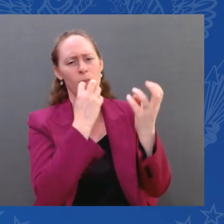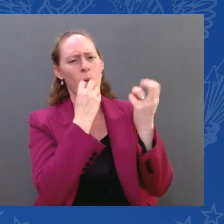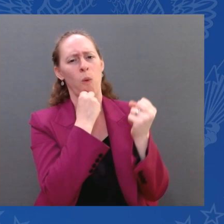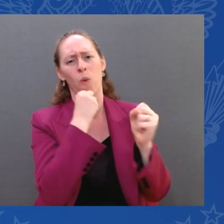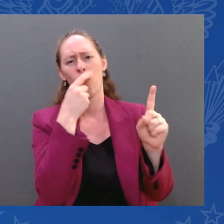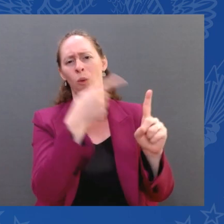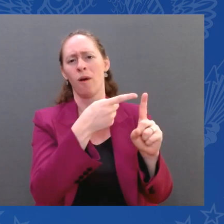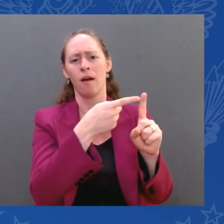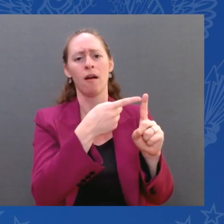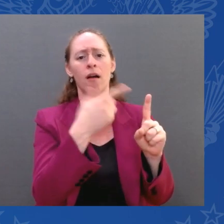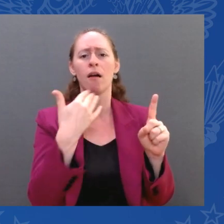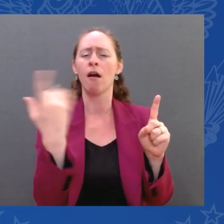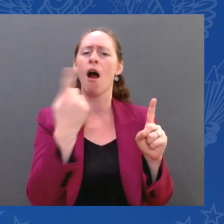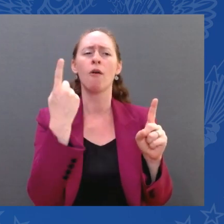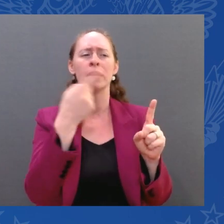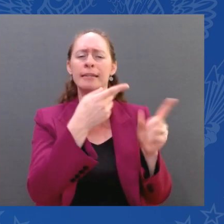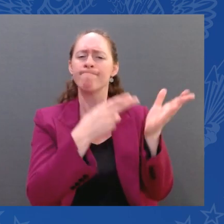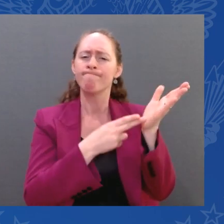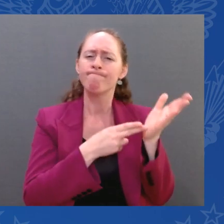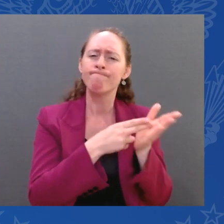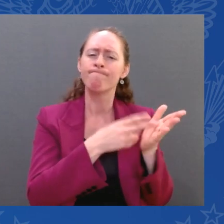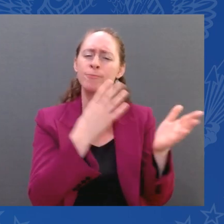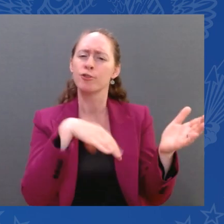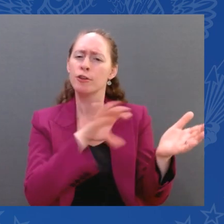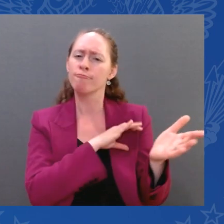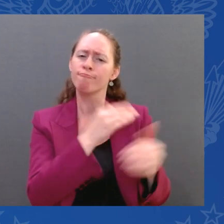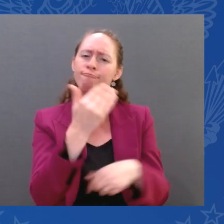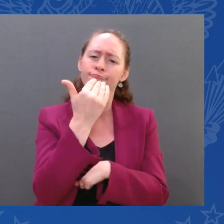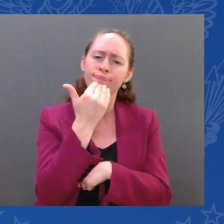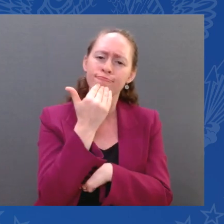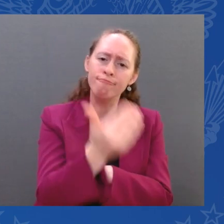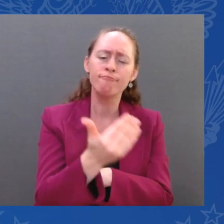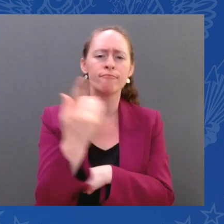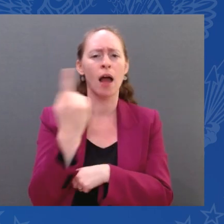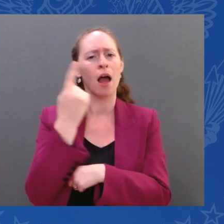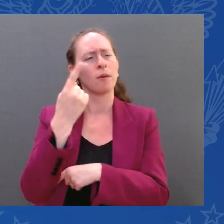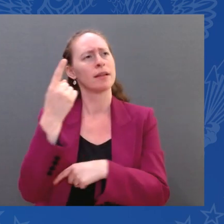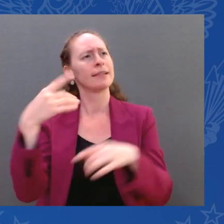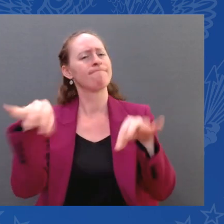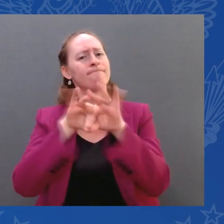His legacy continues to challenge us to cherish integrity and serve with courage and conviction.